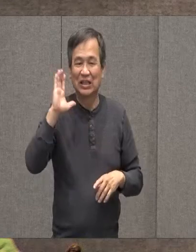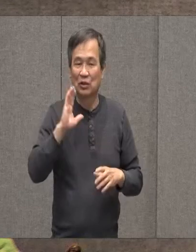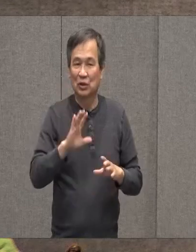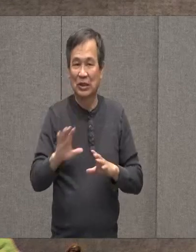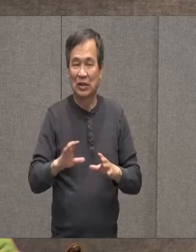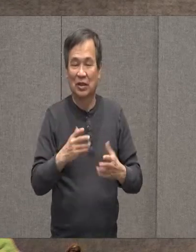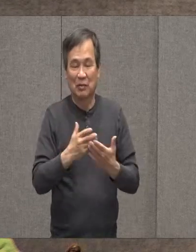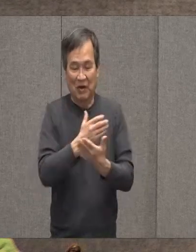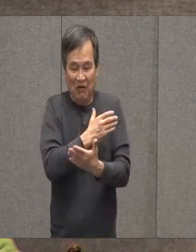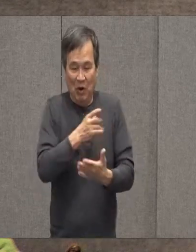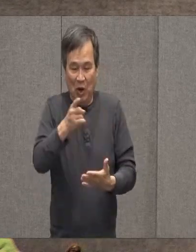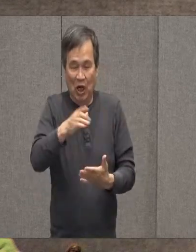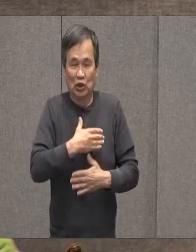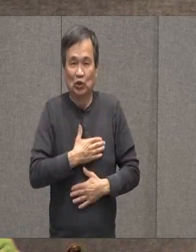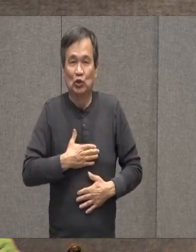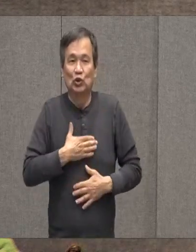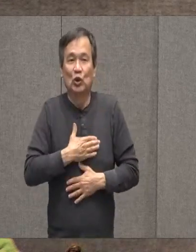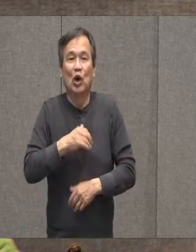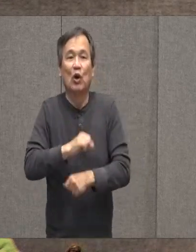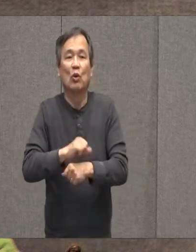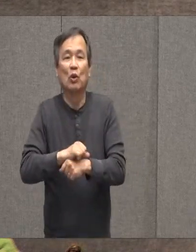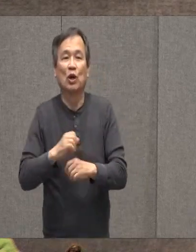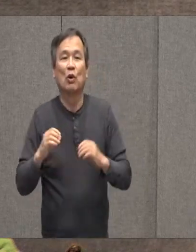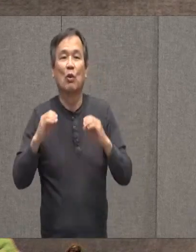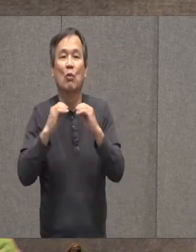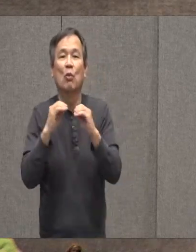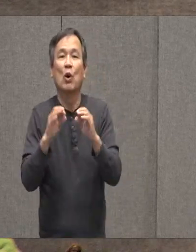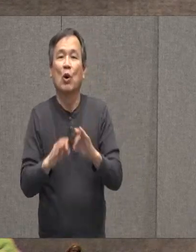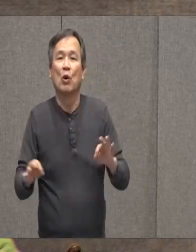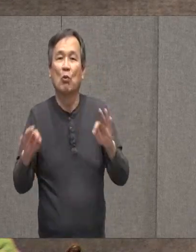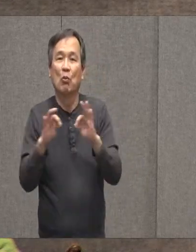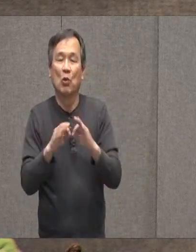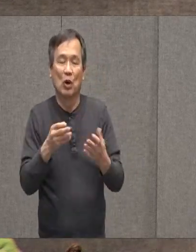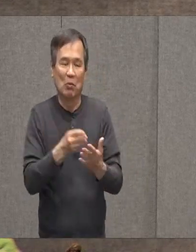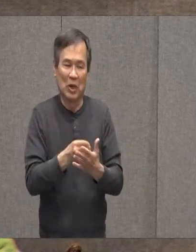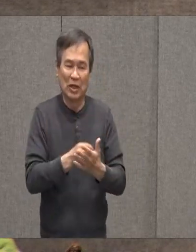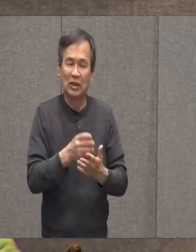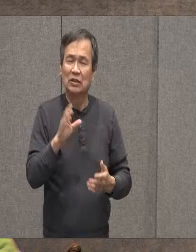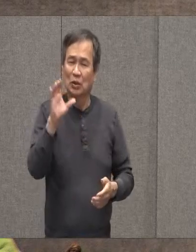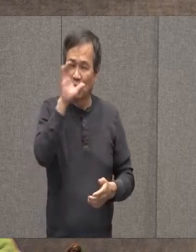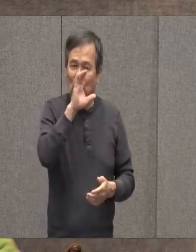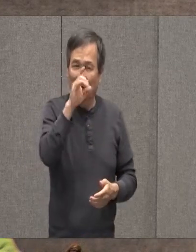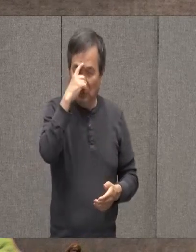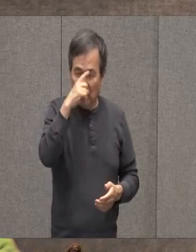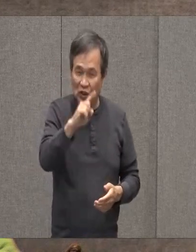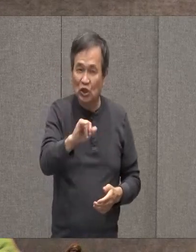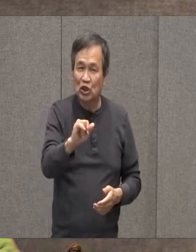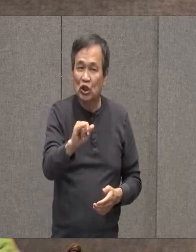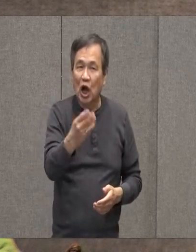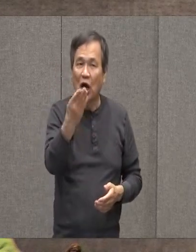Enjoying your work is more important than money, so you should look for a job that you like